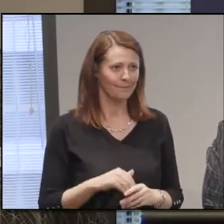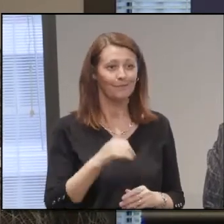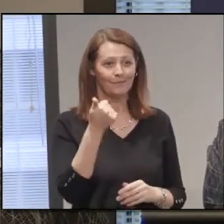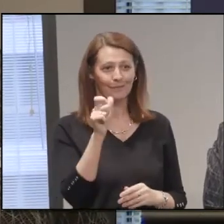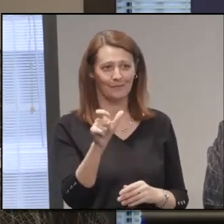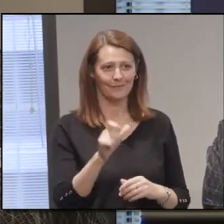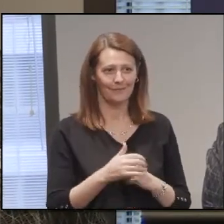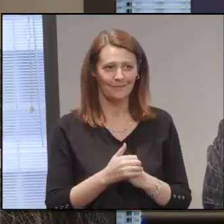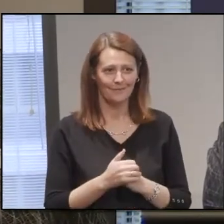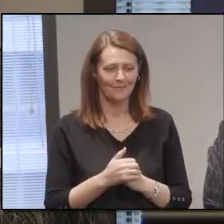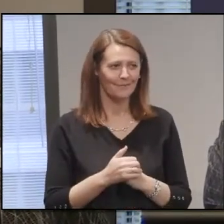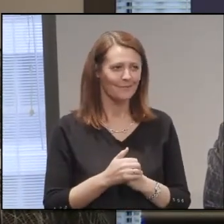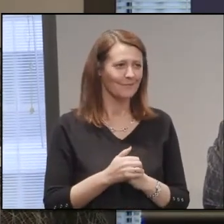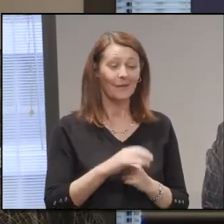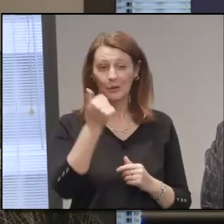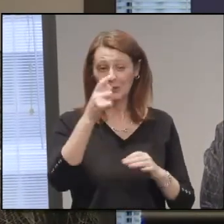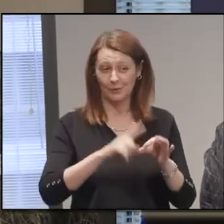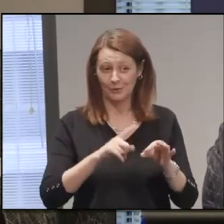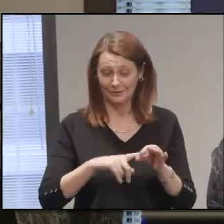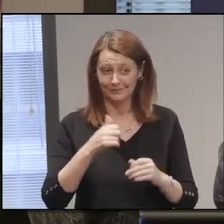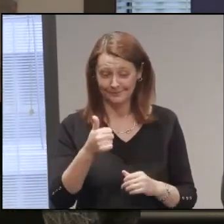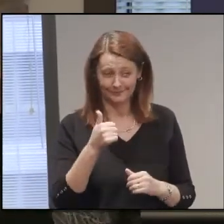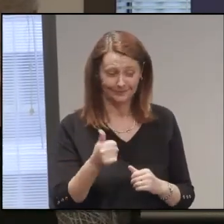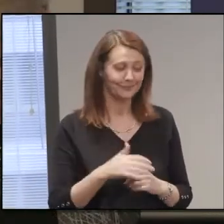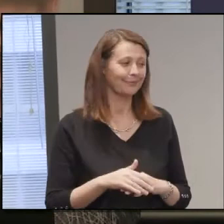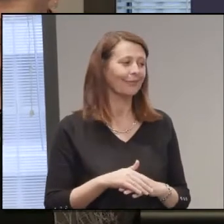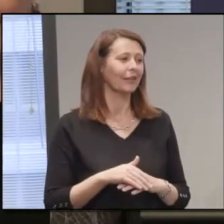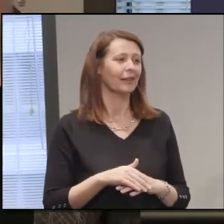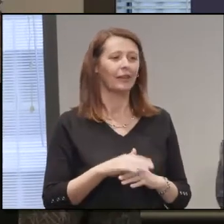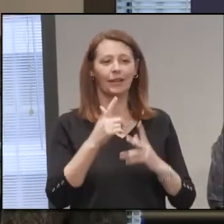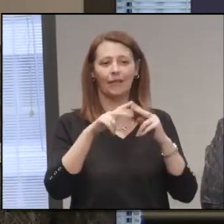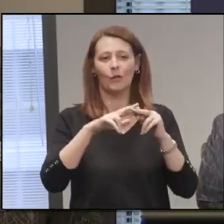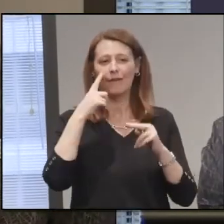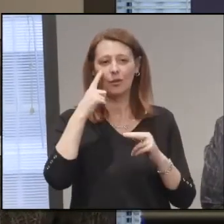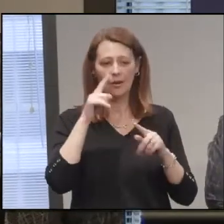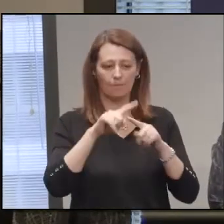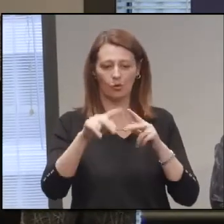It is a good question. It's a good question, it's a good question. If you look at most of the research that's been done